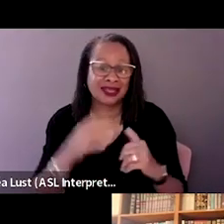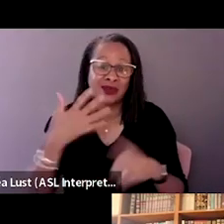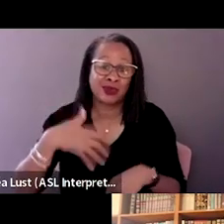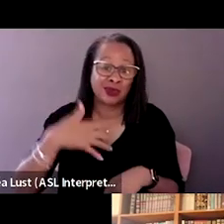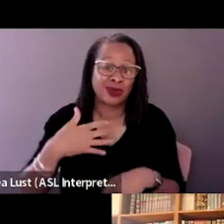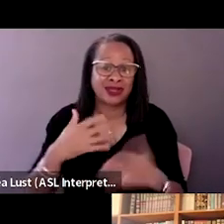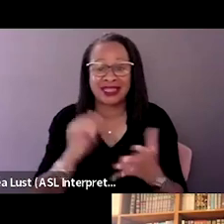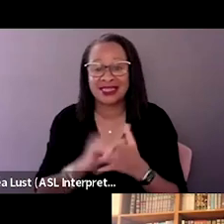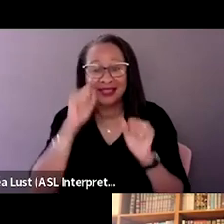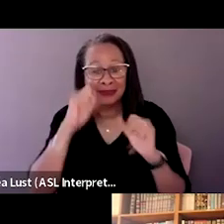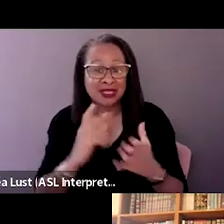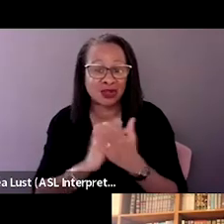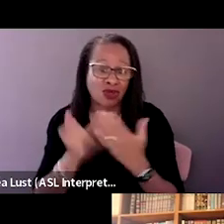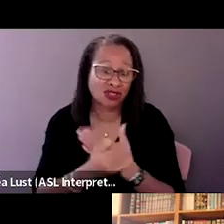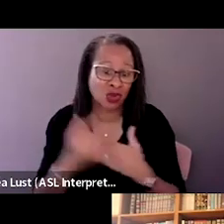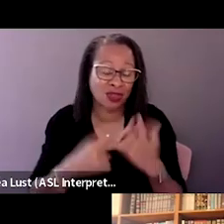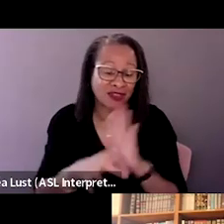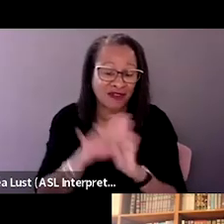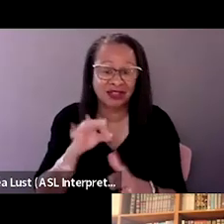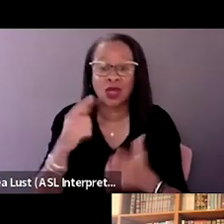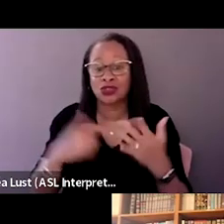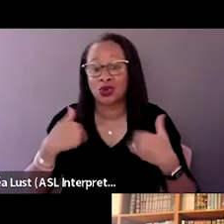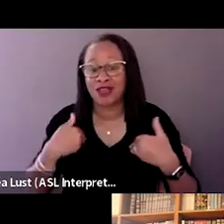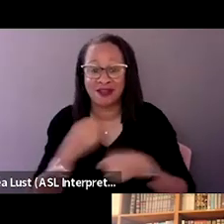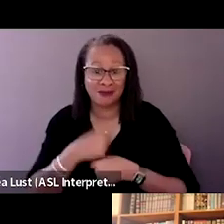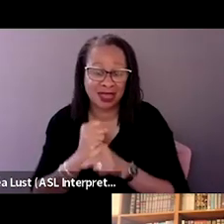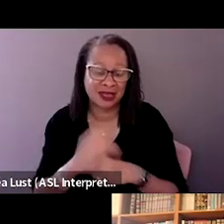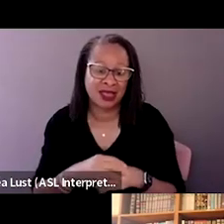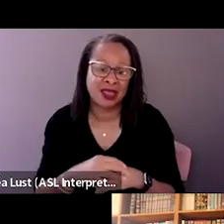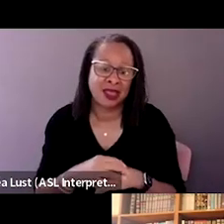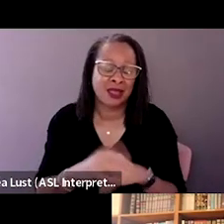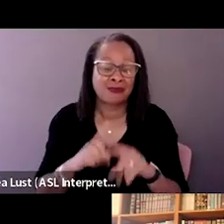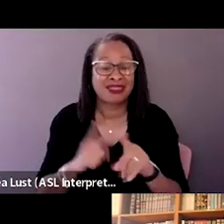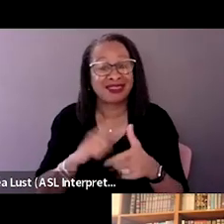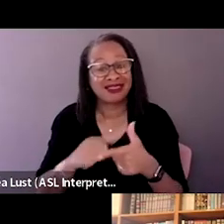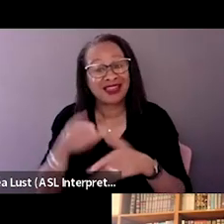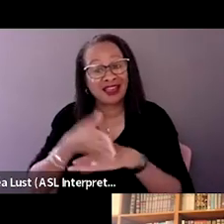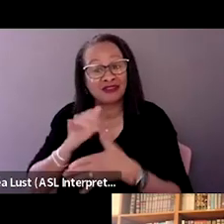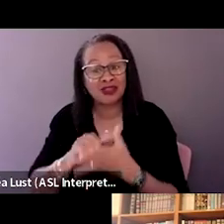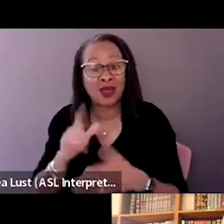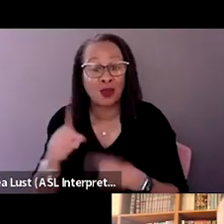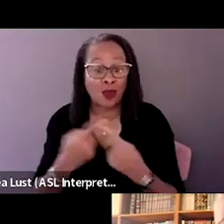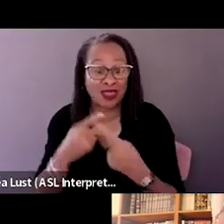What a fund. Okay, what you have made they're wonderful. But then after that, when they need to participate